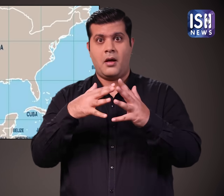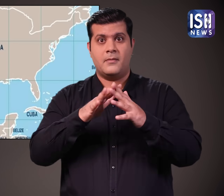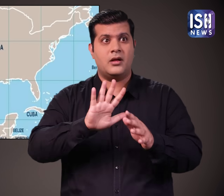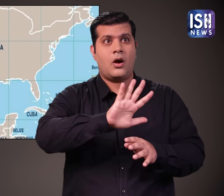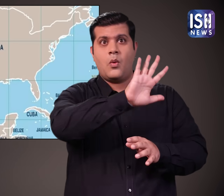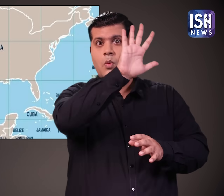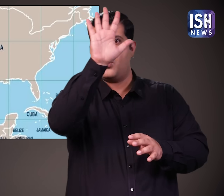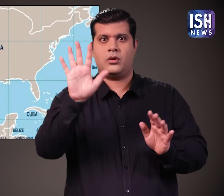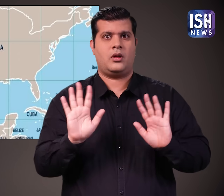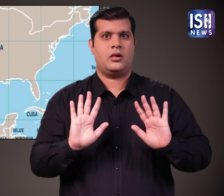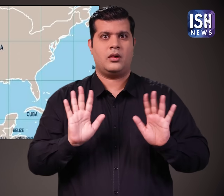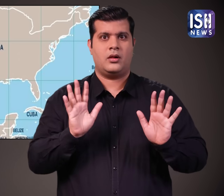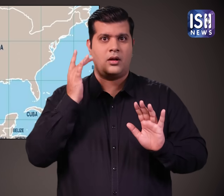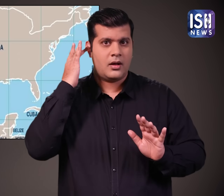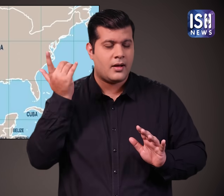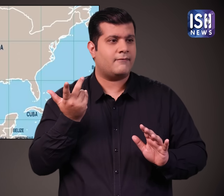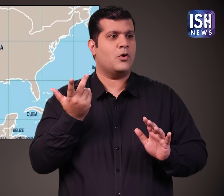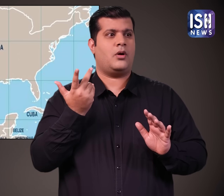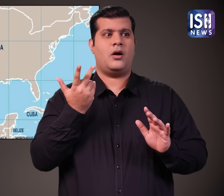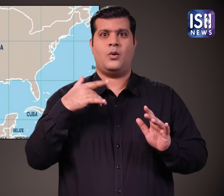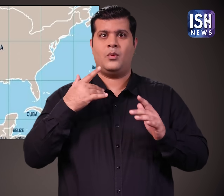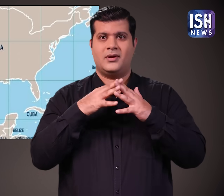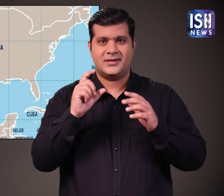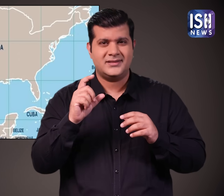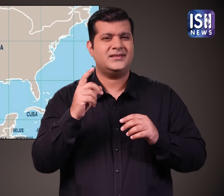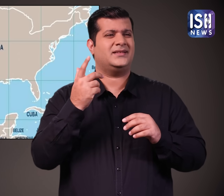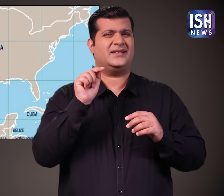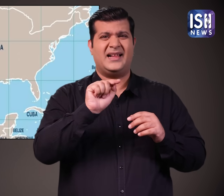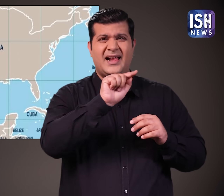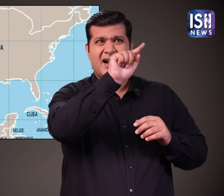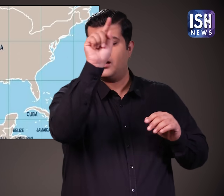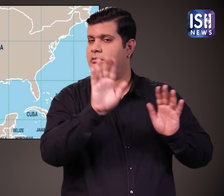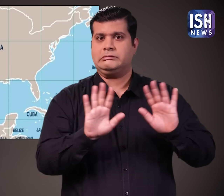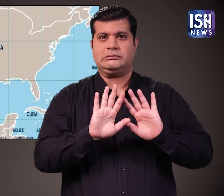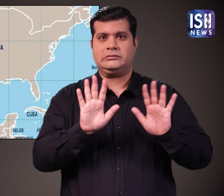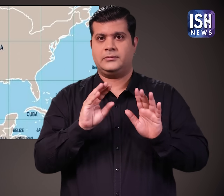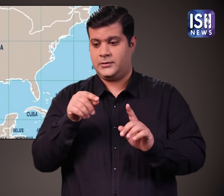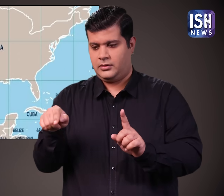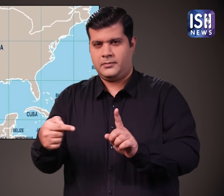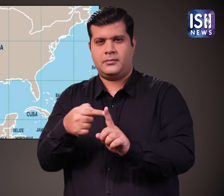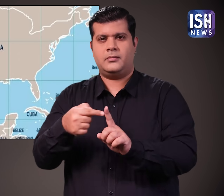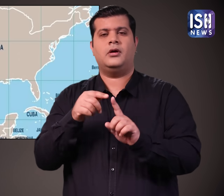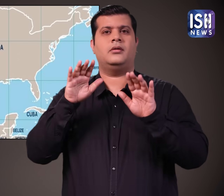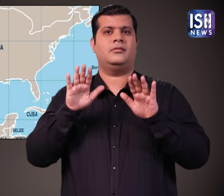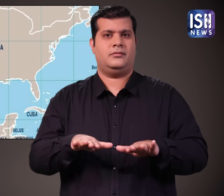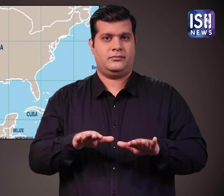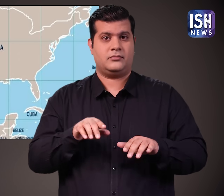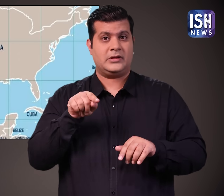The numbers aren't as high in other big cities like Washington D.C. etc. as it is in LA.